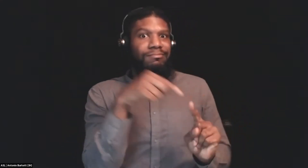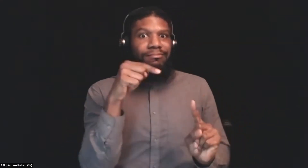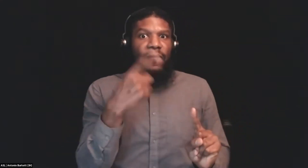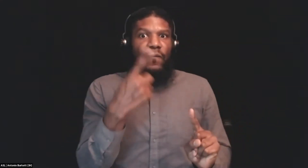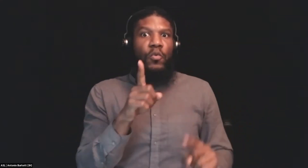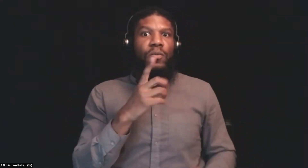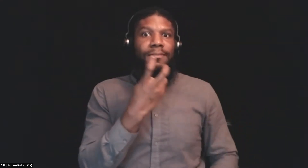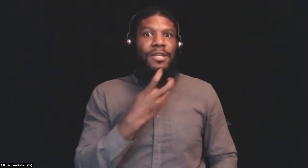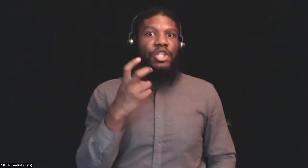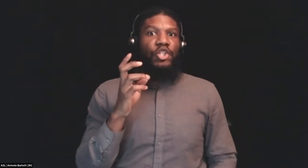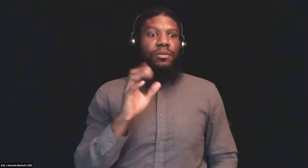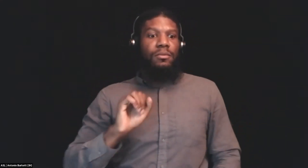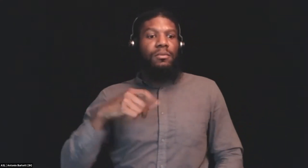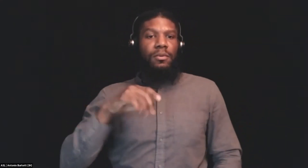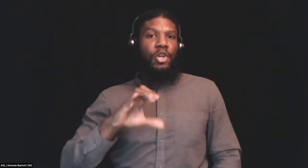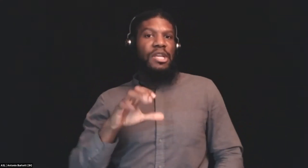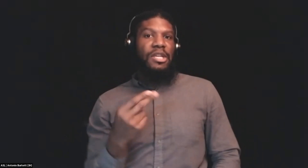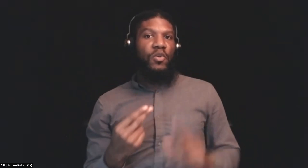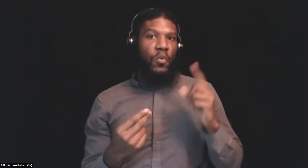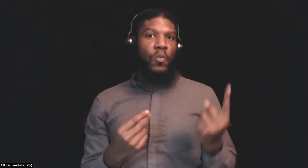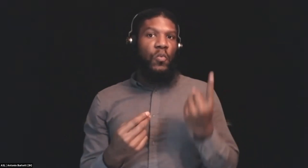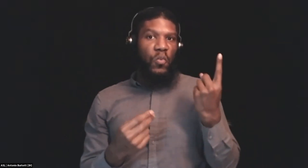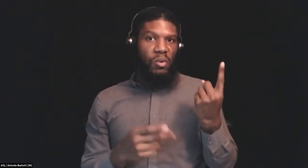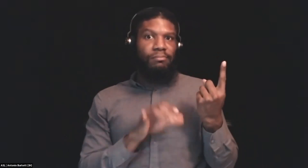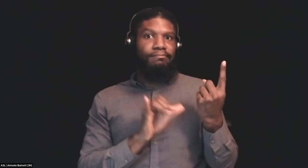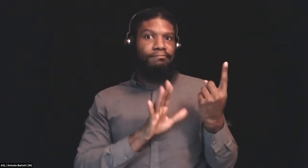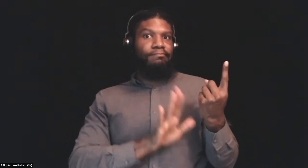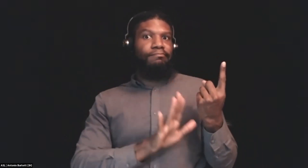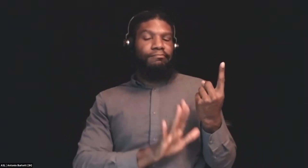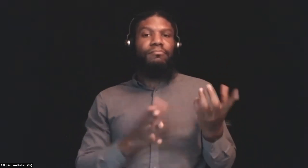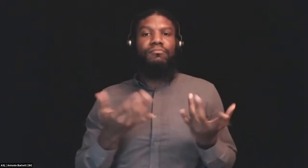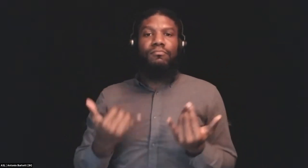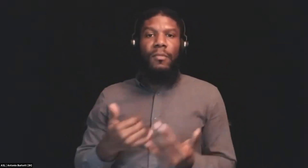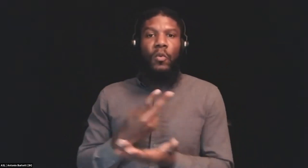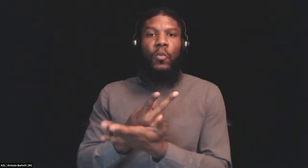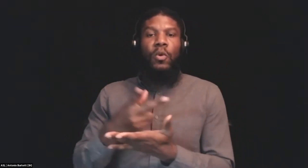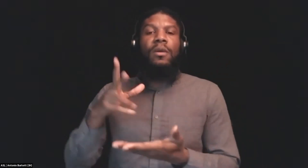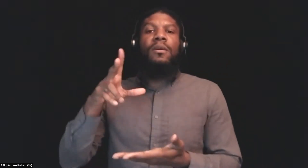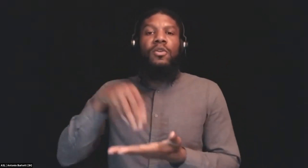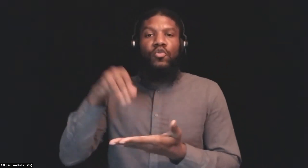good to do. I'm currently a graduate student at Appalachian State and I'm in the publicity